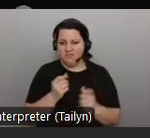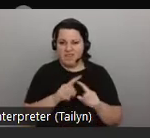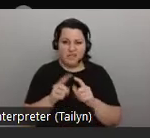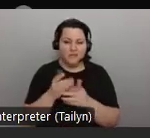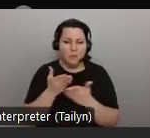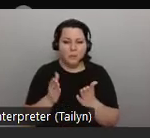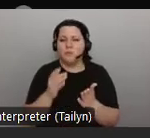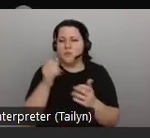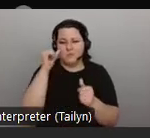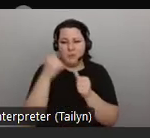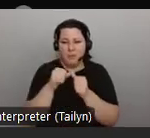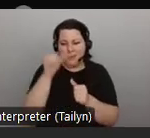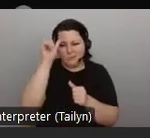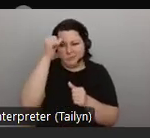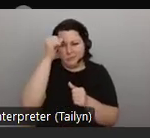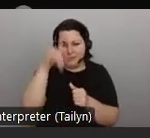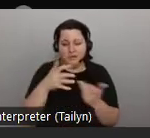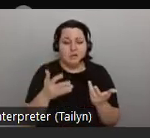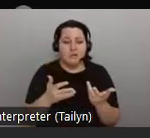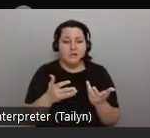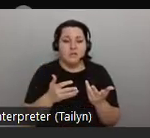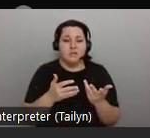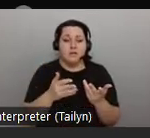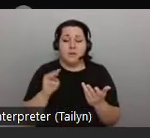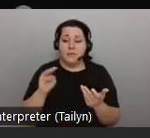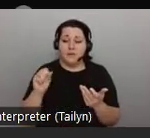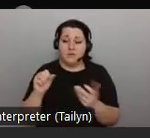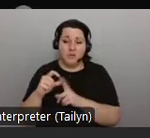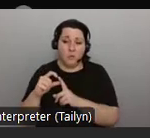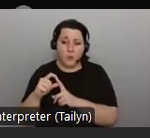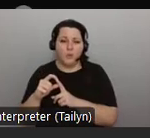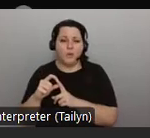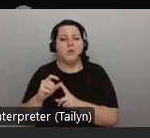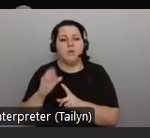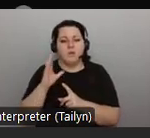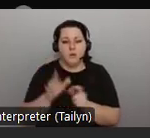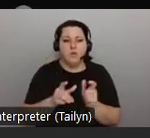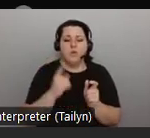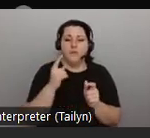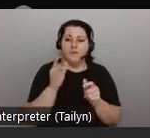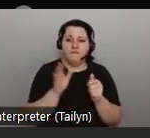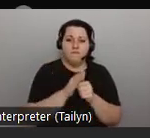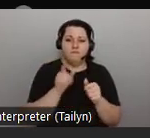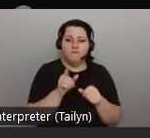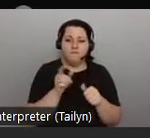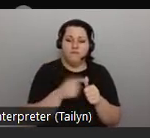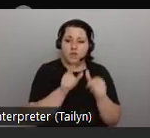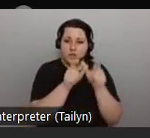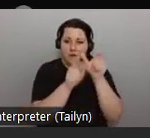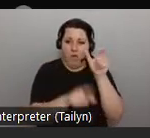read through the first column and then the second column. So if you are using this layout in multiple ways keep that